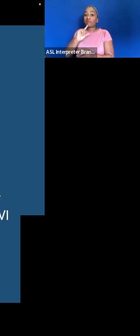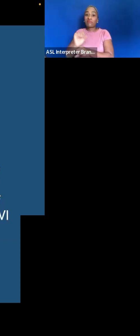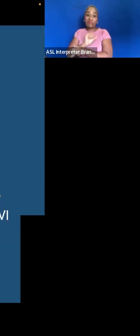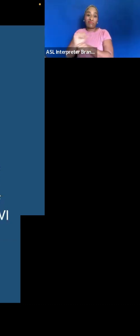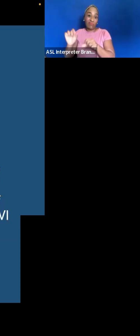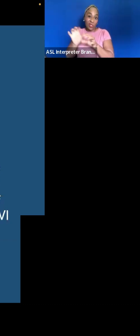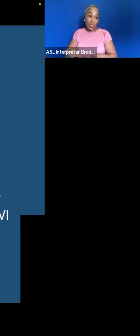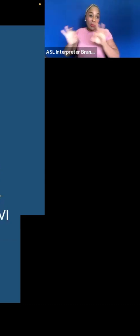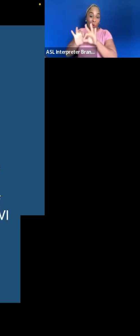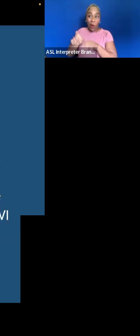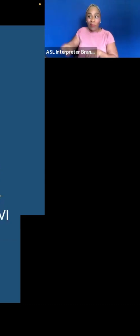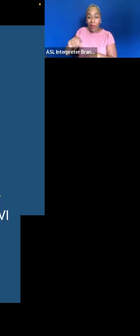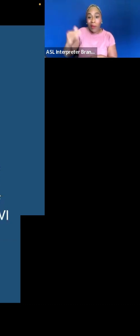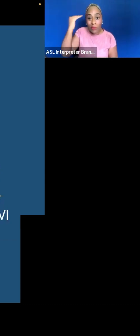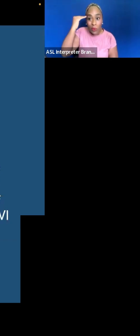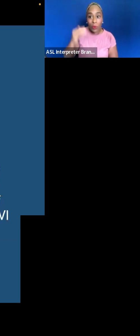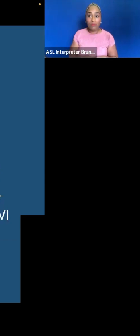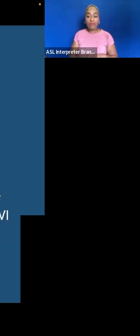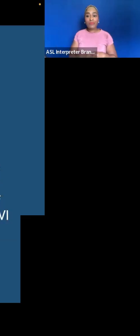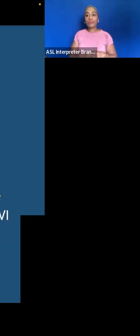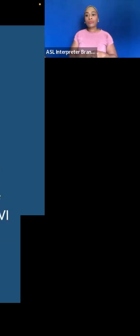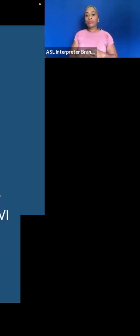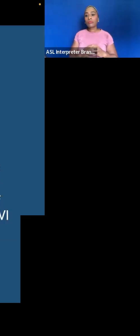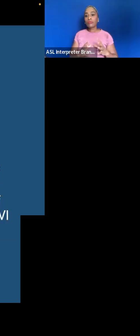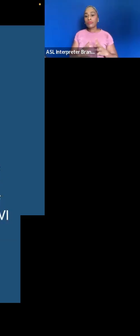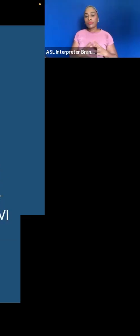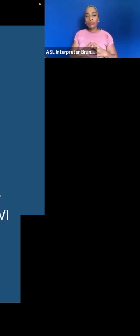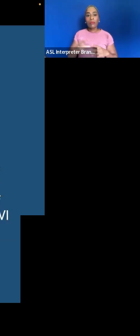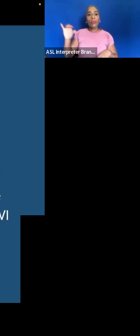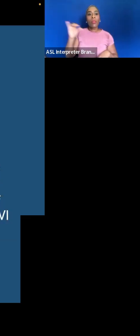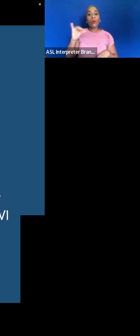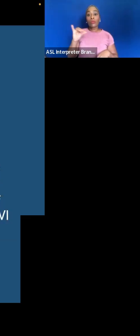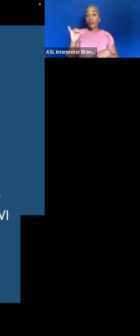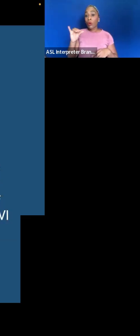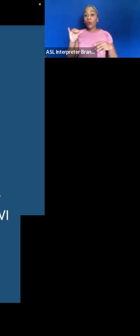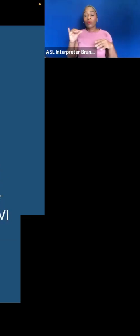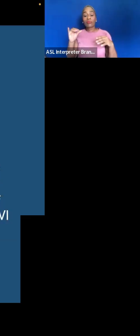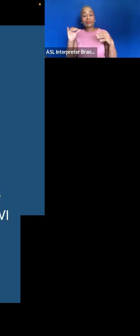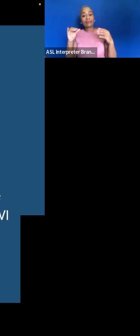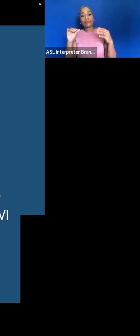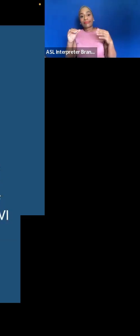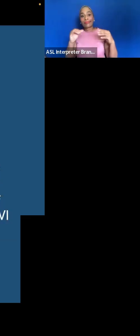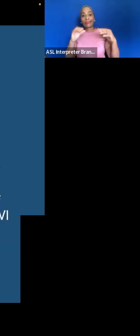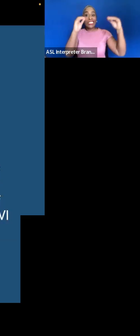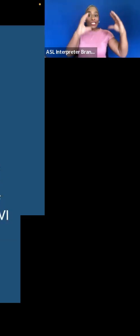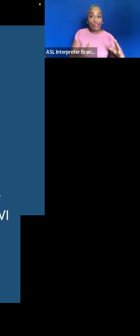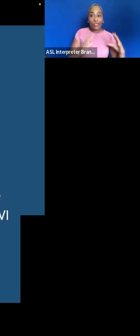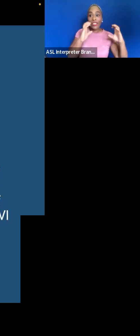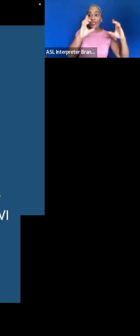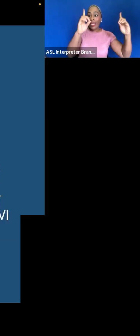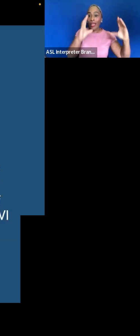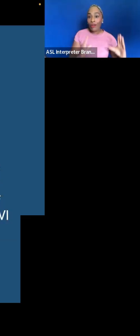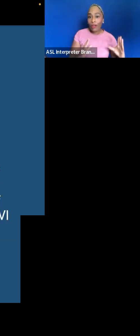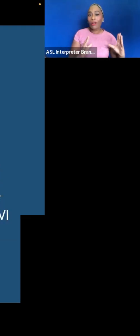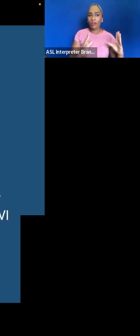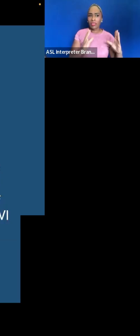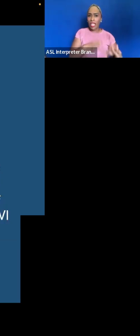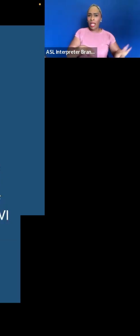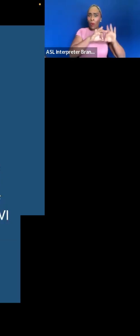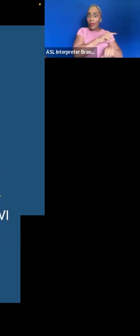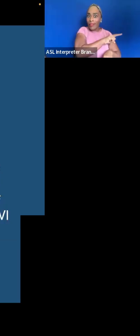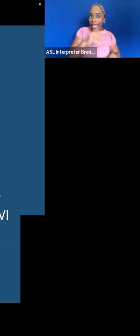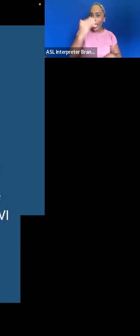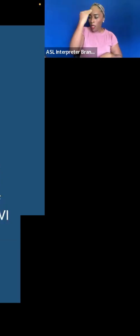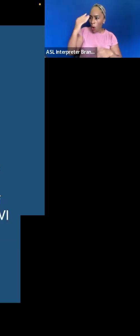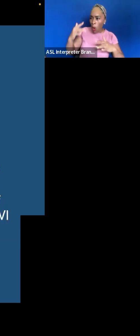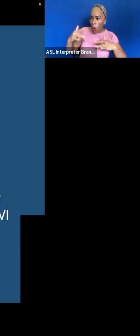And it's important, you know, for the educators and the whole team to have a better picture of what's going on with the kid and be able to really